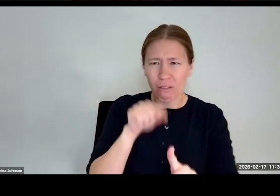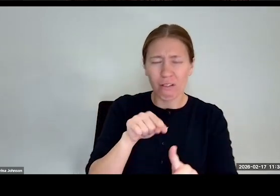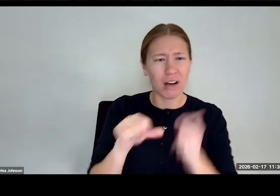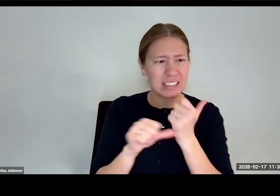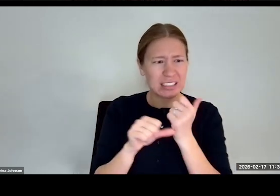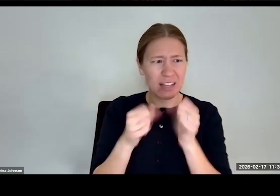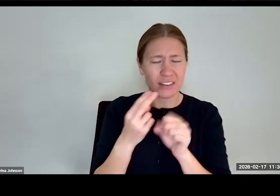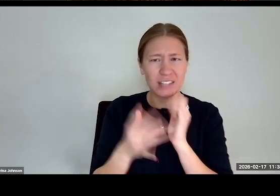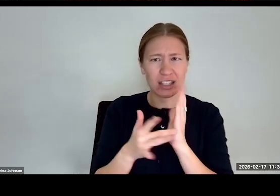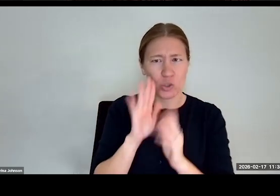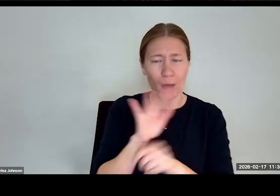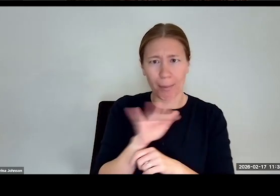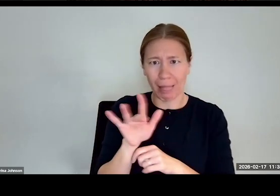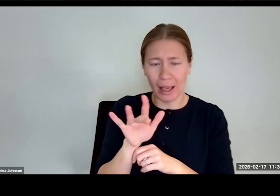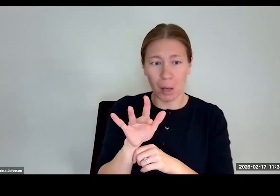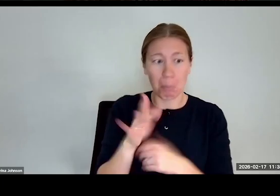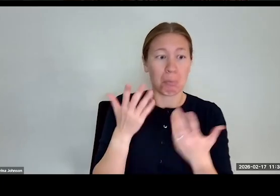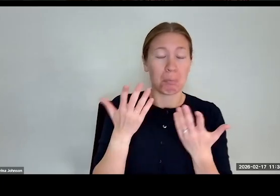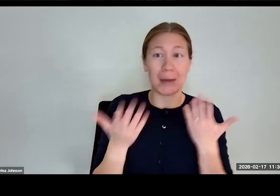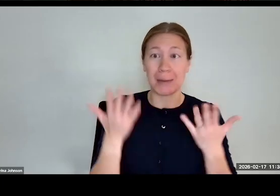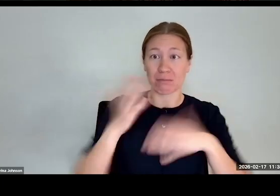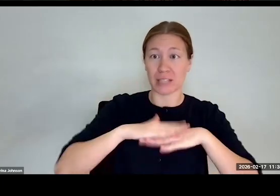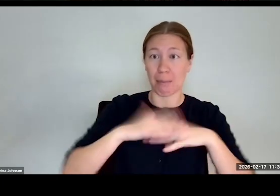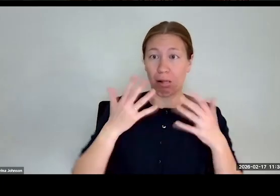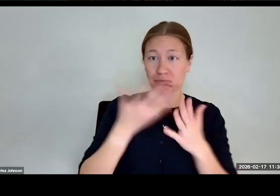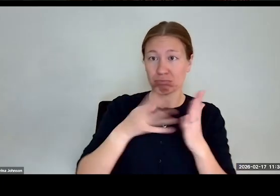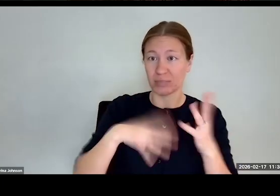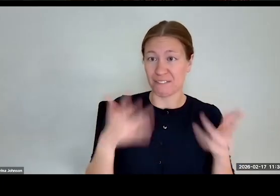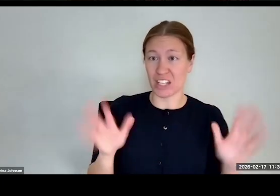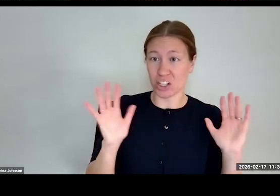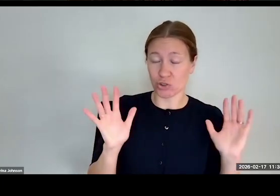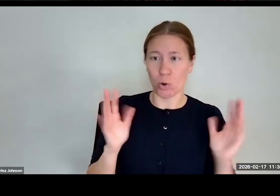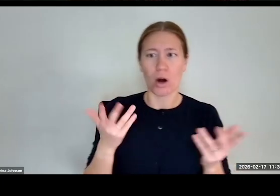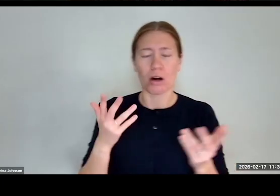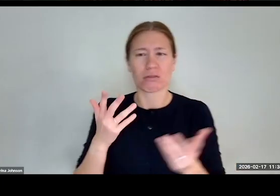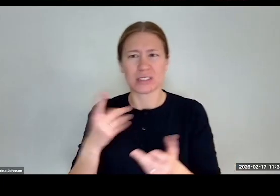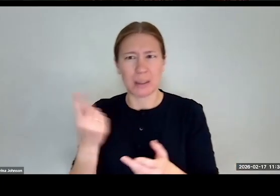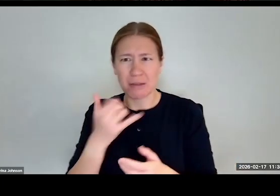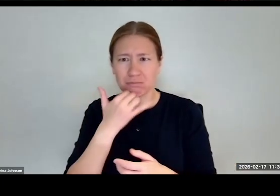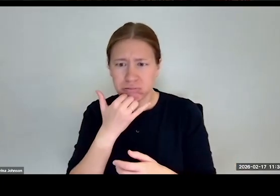or they may think that they've reached the end of the table or their assistive technology could get trapped in that blank cell.